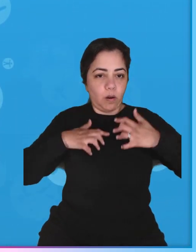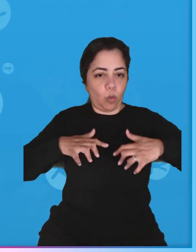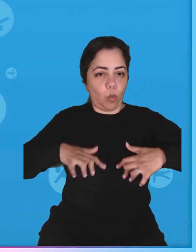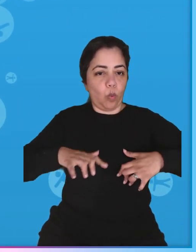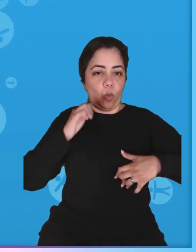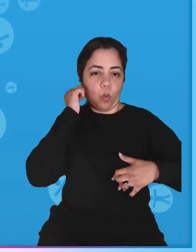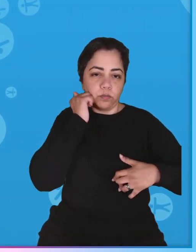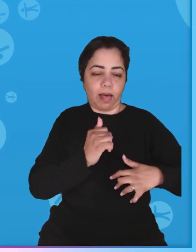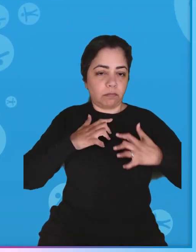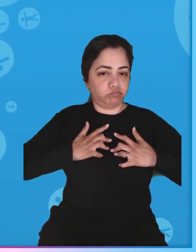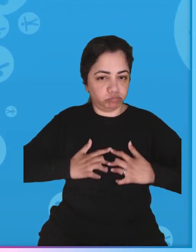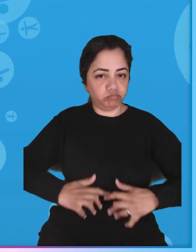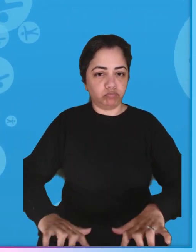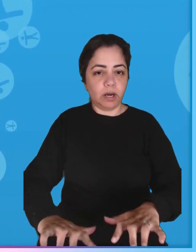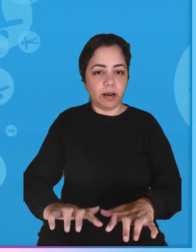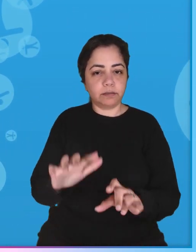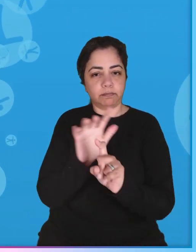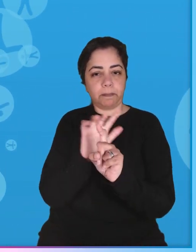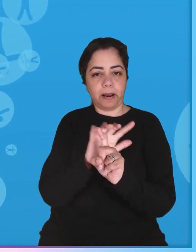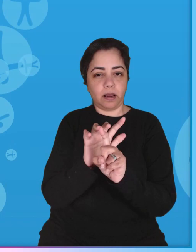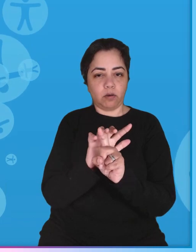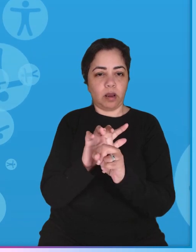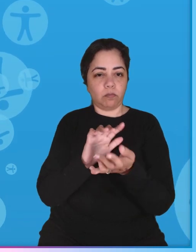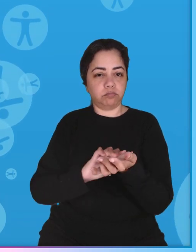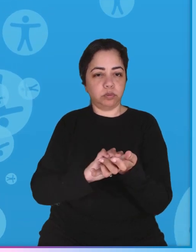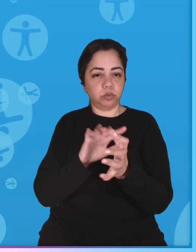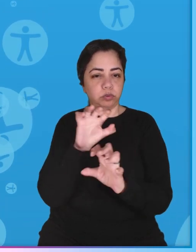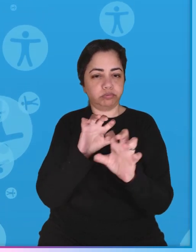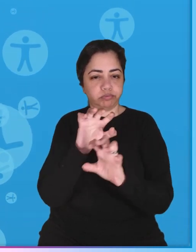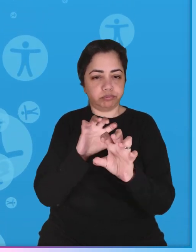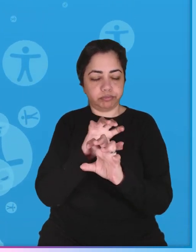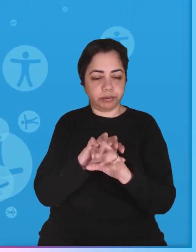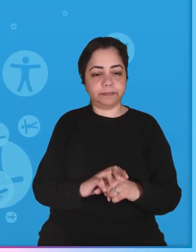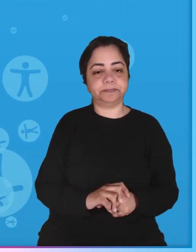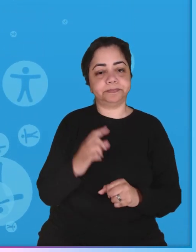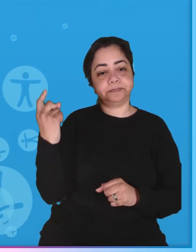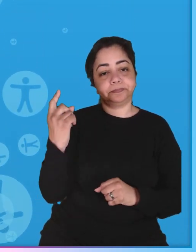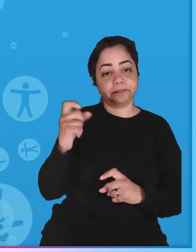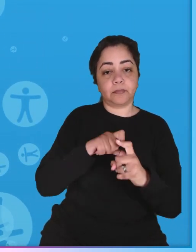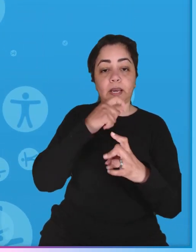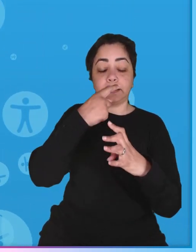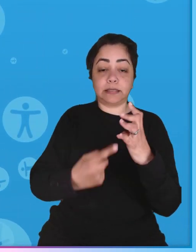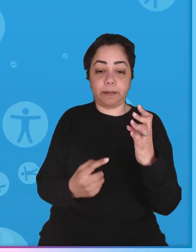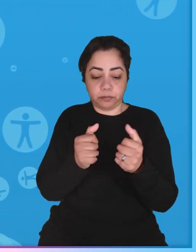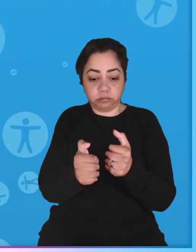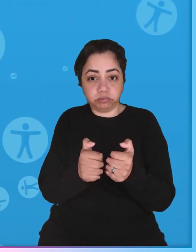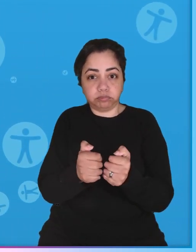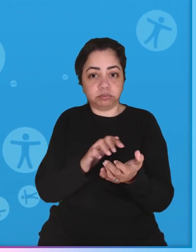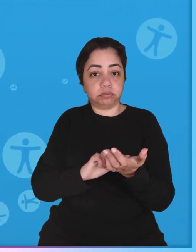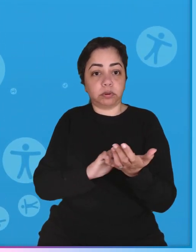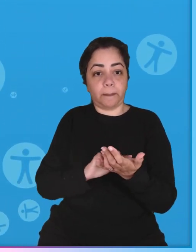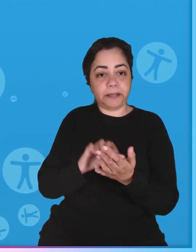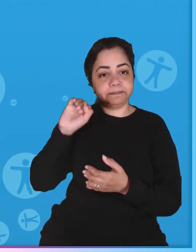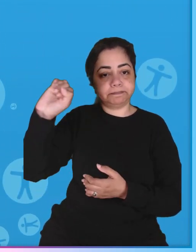with a number of disabilities that impact things like my memory, sensory processing, co-ordination, focus, and hearing